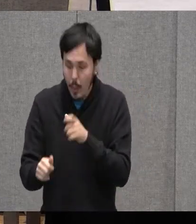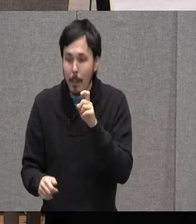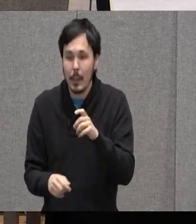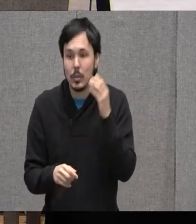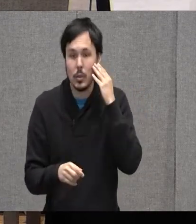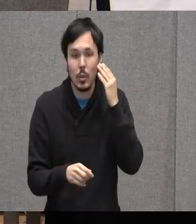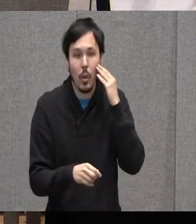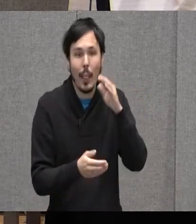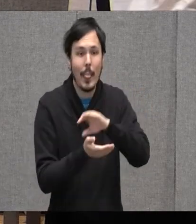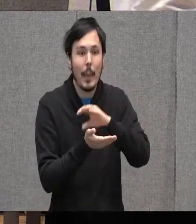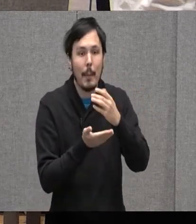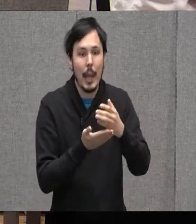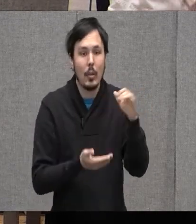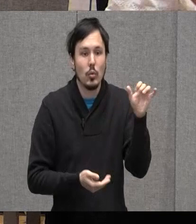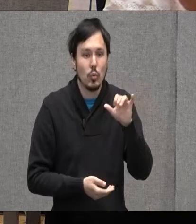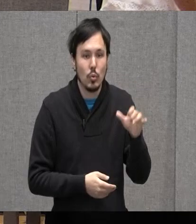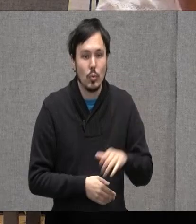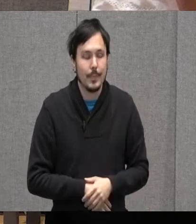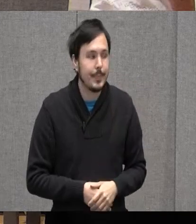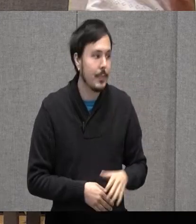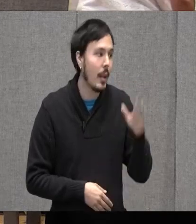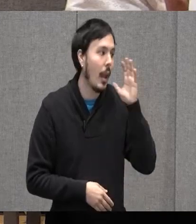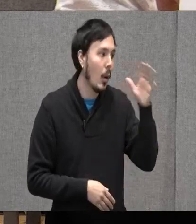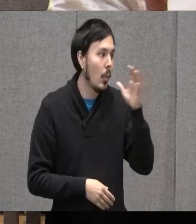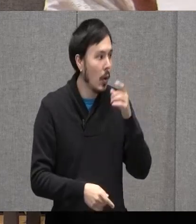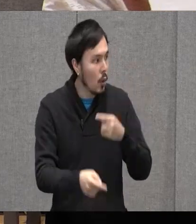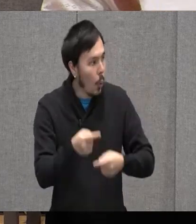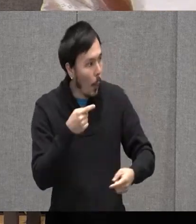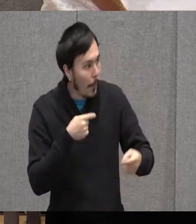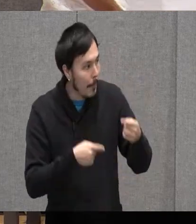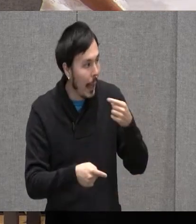Okay, so I'm gonna go back to my original drawing